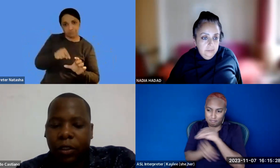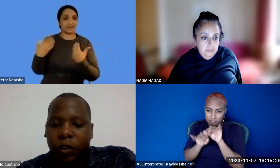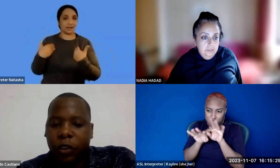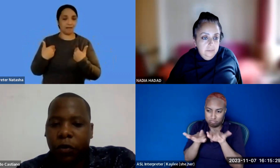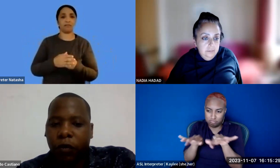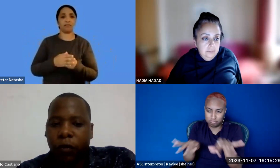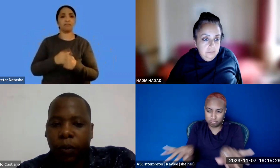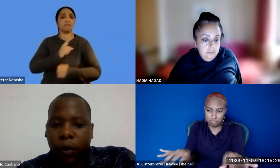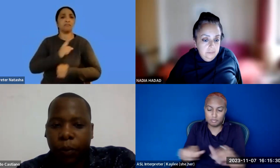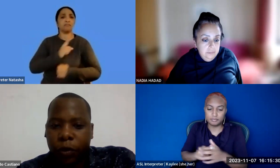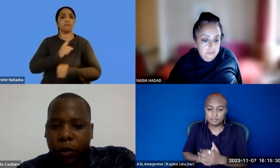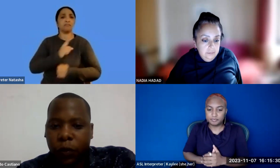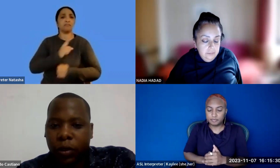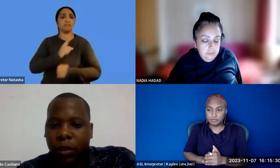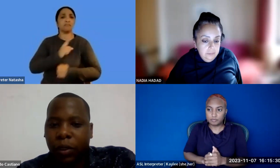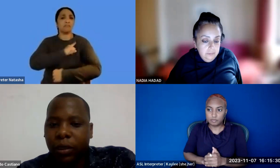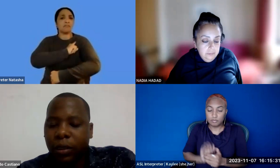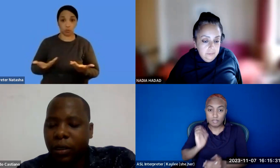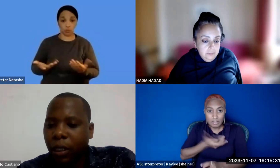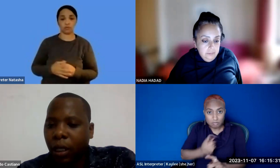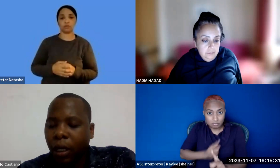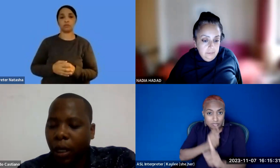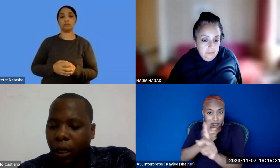the interests of Persons with Disabilities